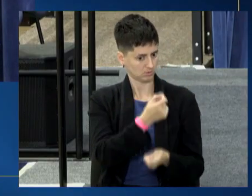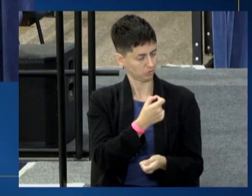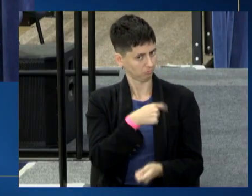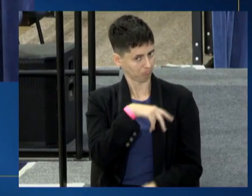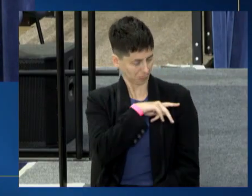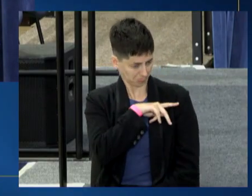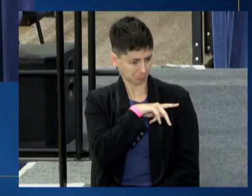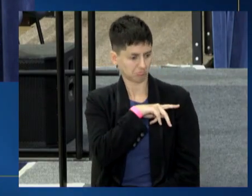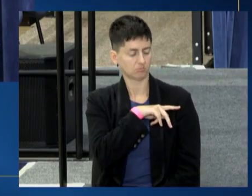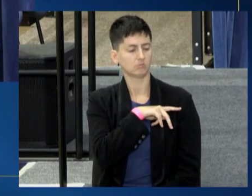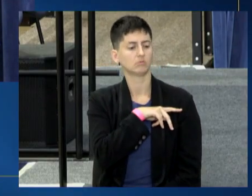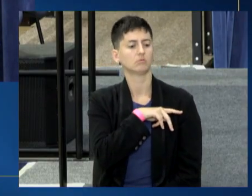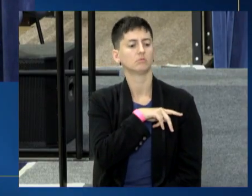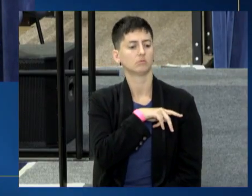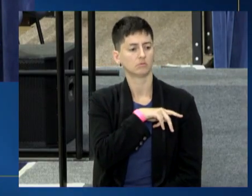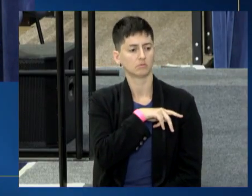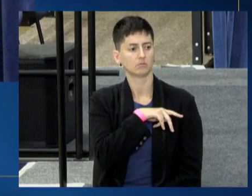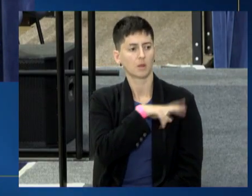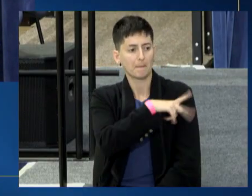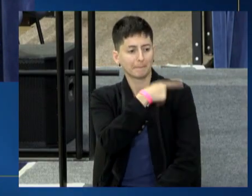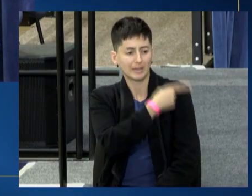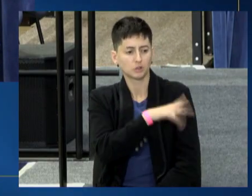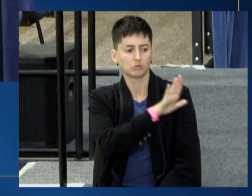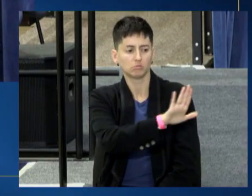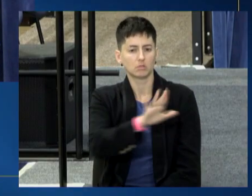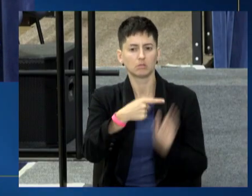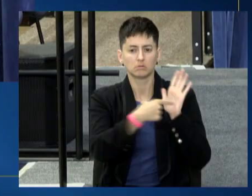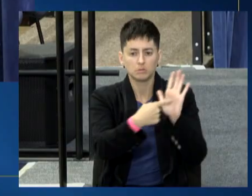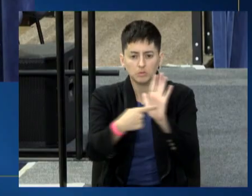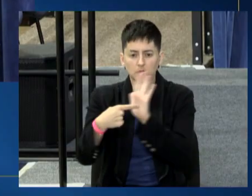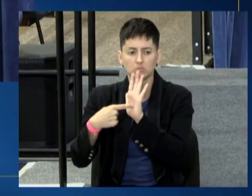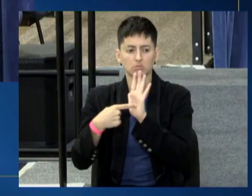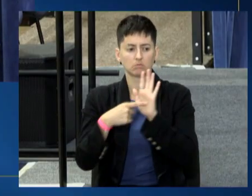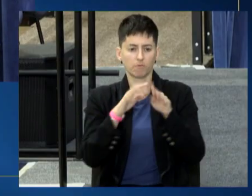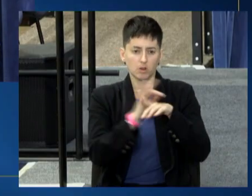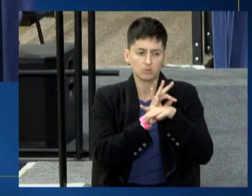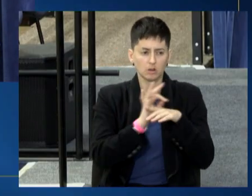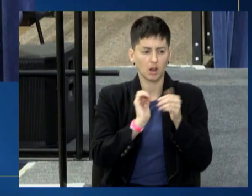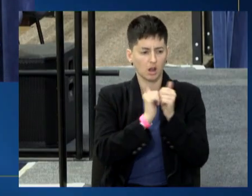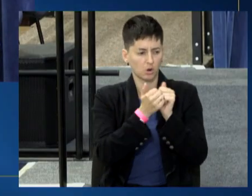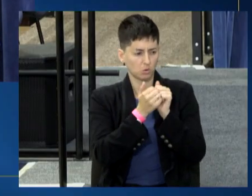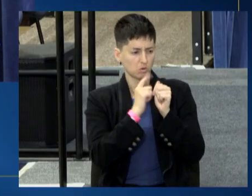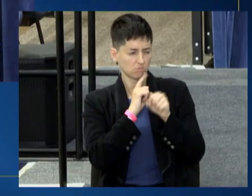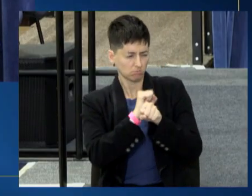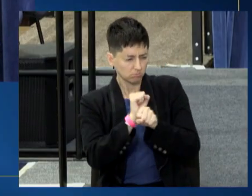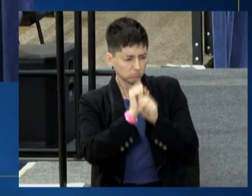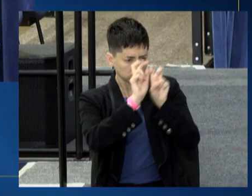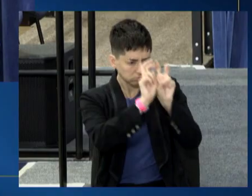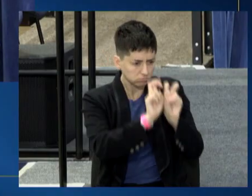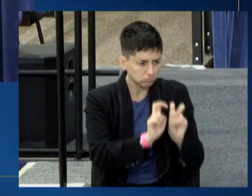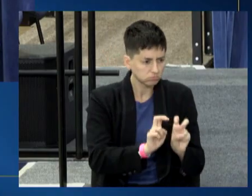quantify a patient's symptoms and function? And obviously in patients undergoing treatment for